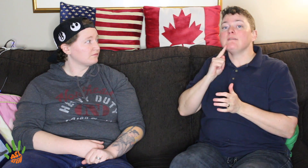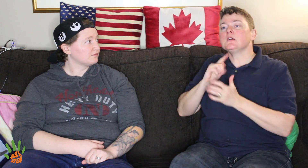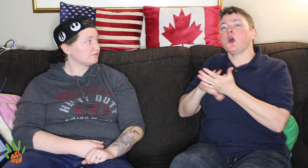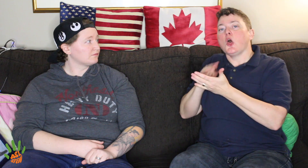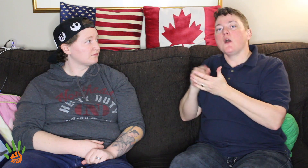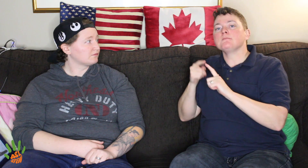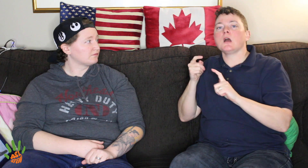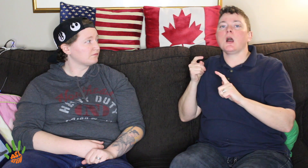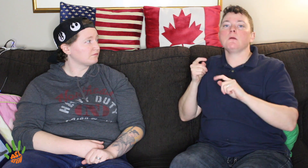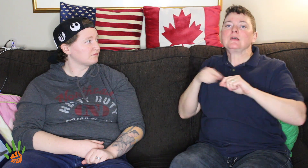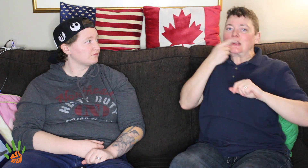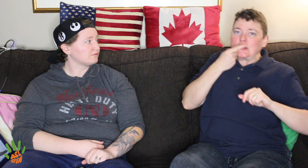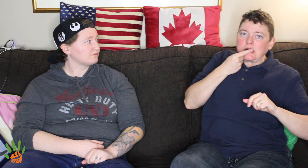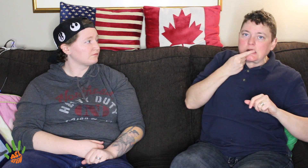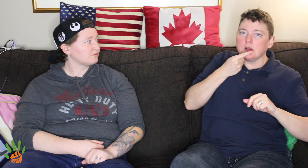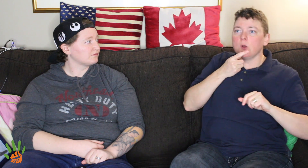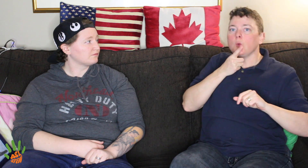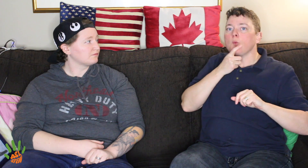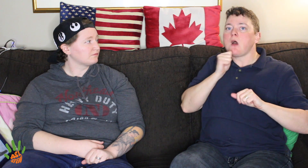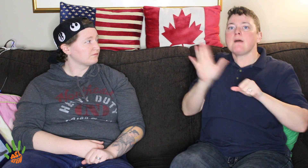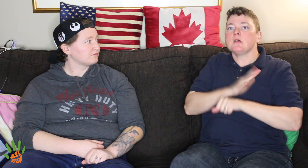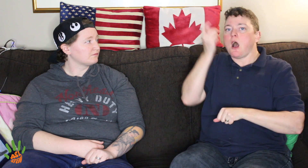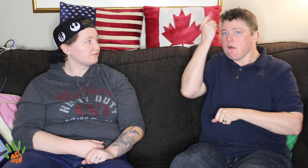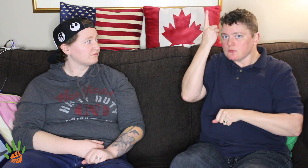Sometimes Deaf people learn that information from hearing people